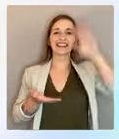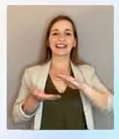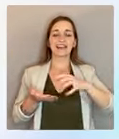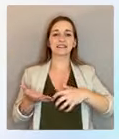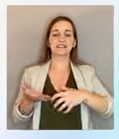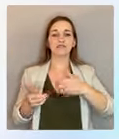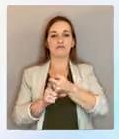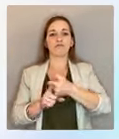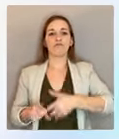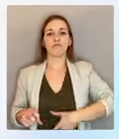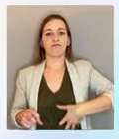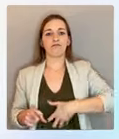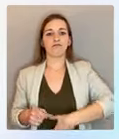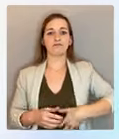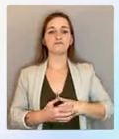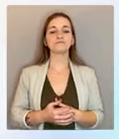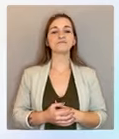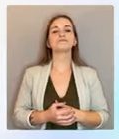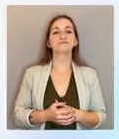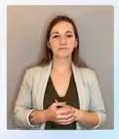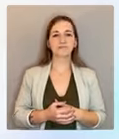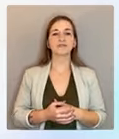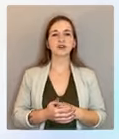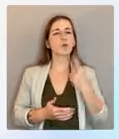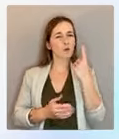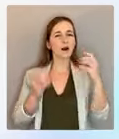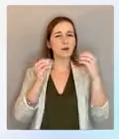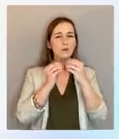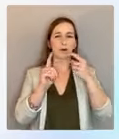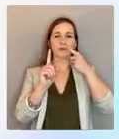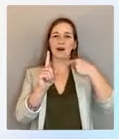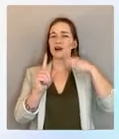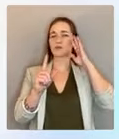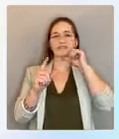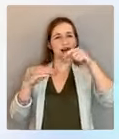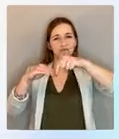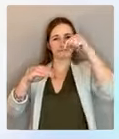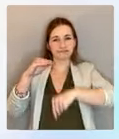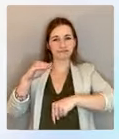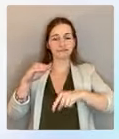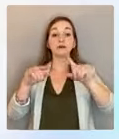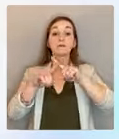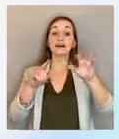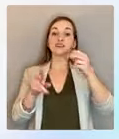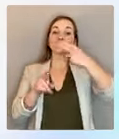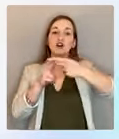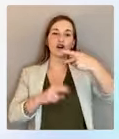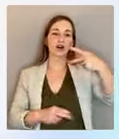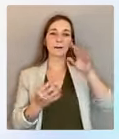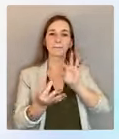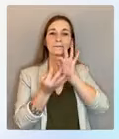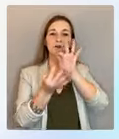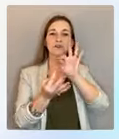which I won't go into here. It's sort of out of the scope of this talk, but it's a thing that I call perfect deceleration.